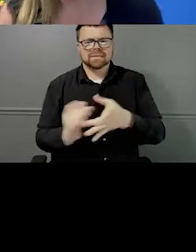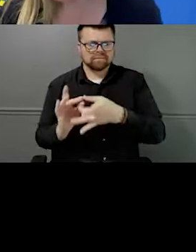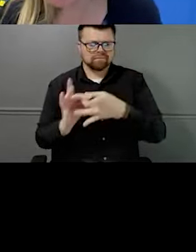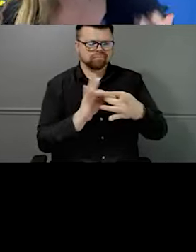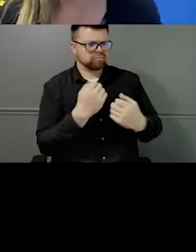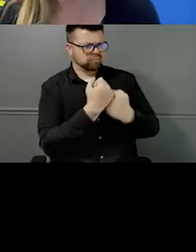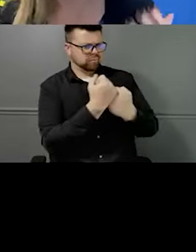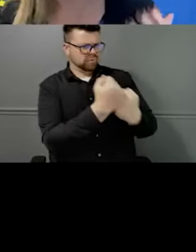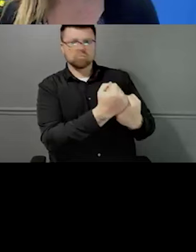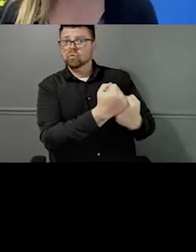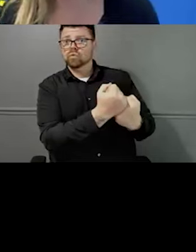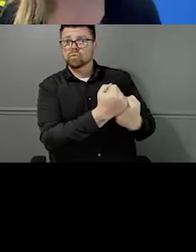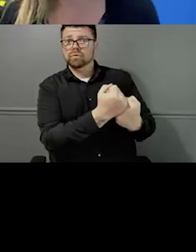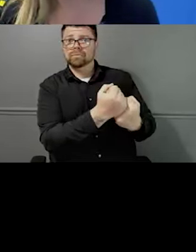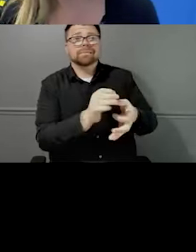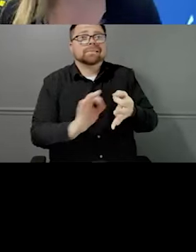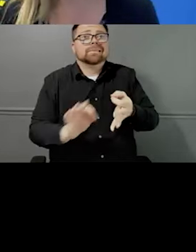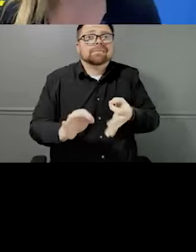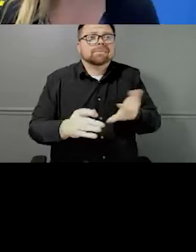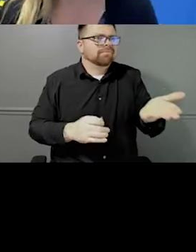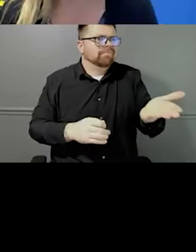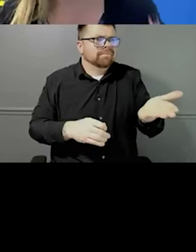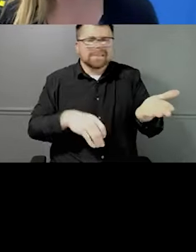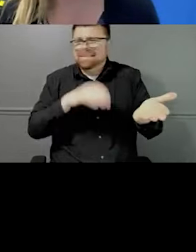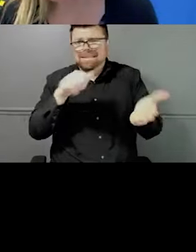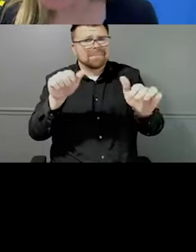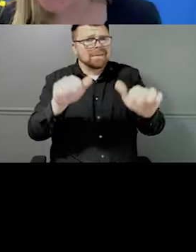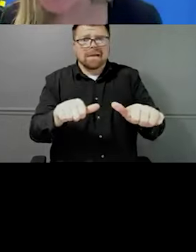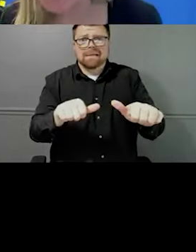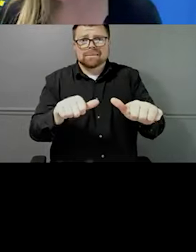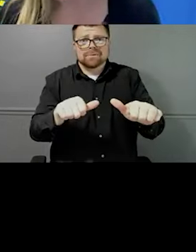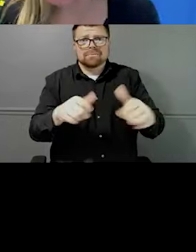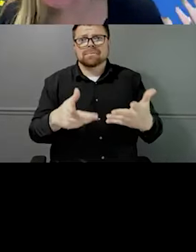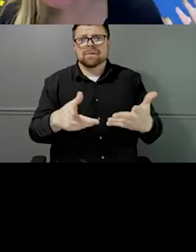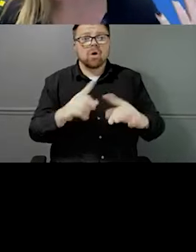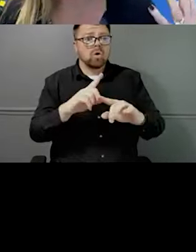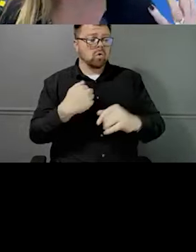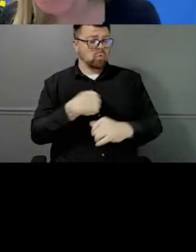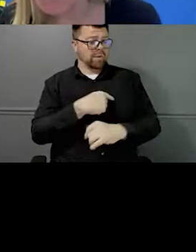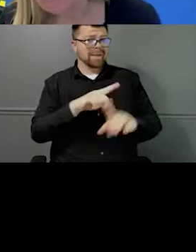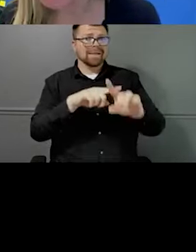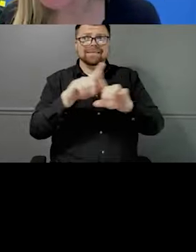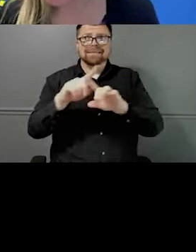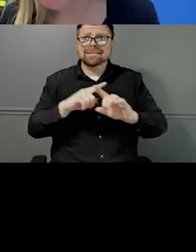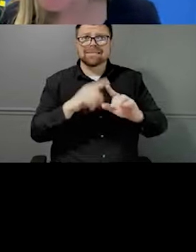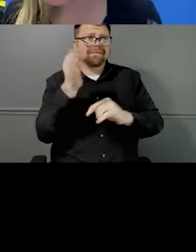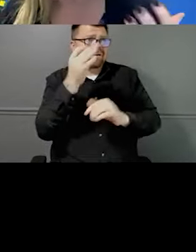It simply is not possible. We are different federal agencies with different missions,